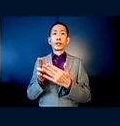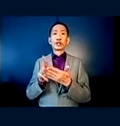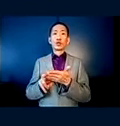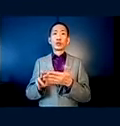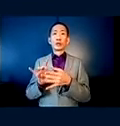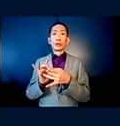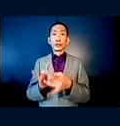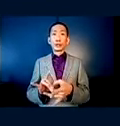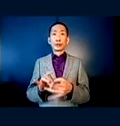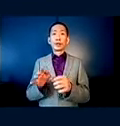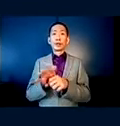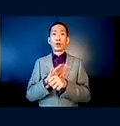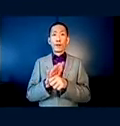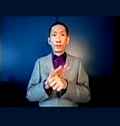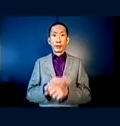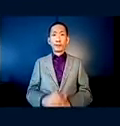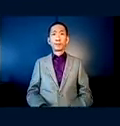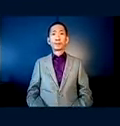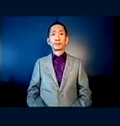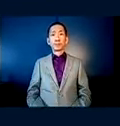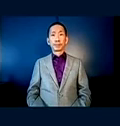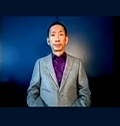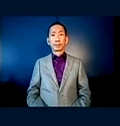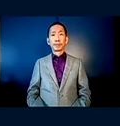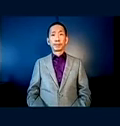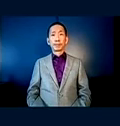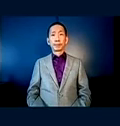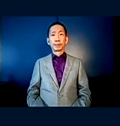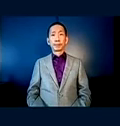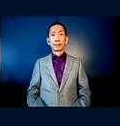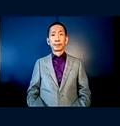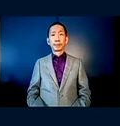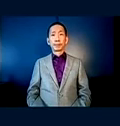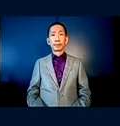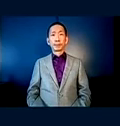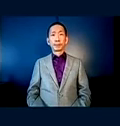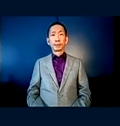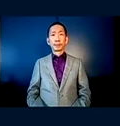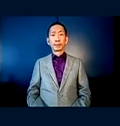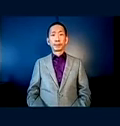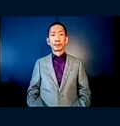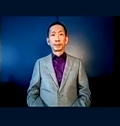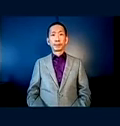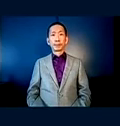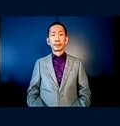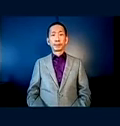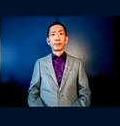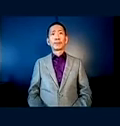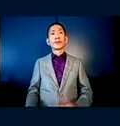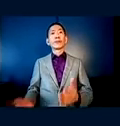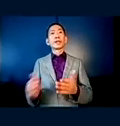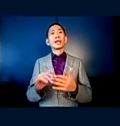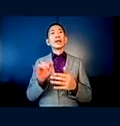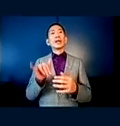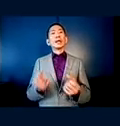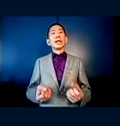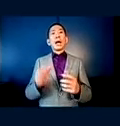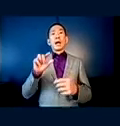POSSIBLY COULD INTO ADDRESSING RESEARCH AROUND PANDEMIC. SO NEXT SLIDE. THIS IS JUST AGAIN SORT OF THE